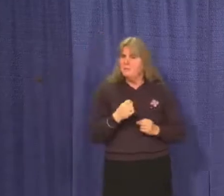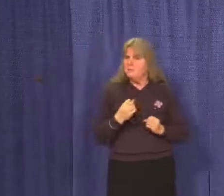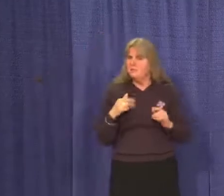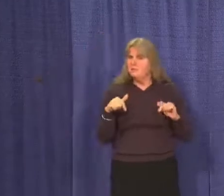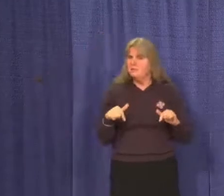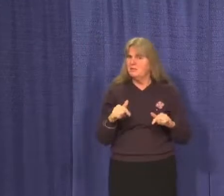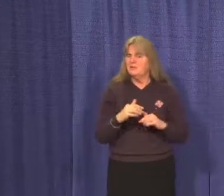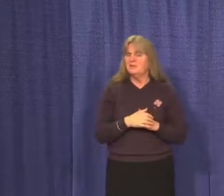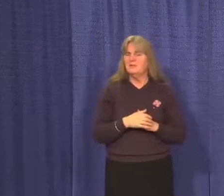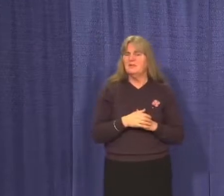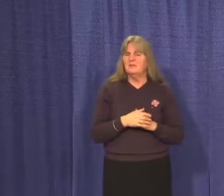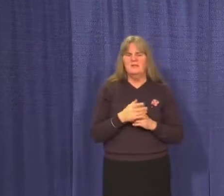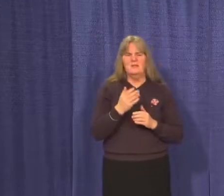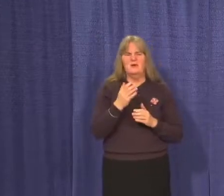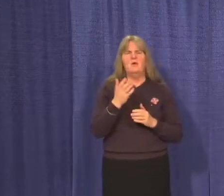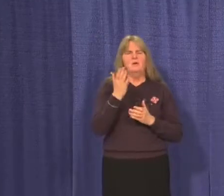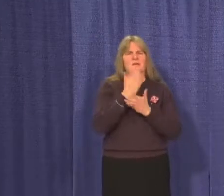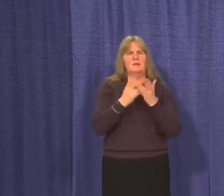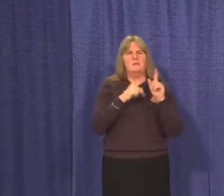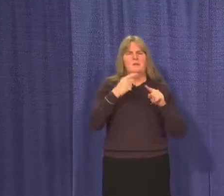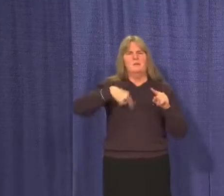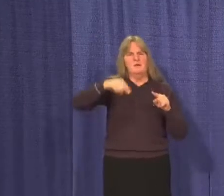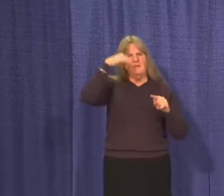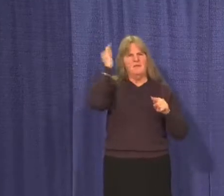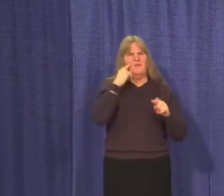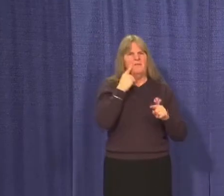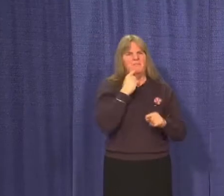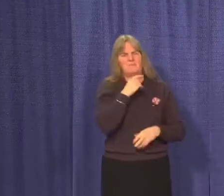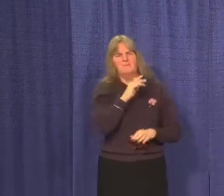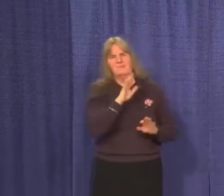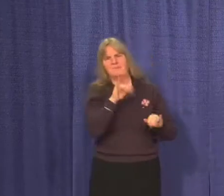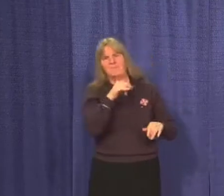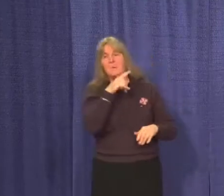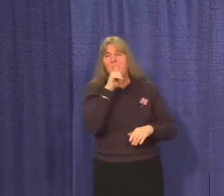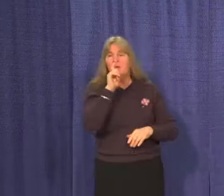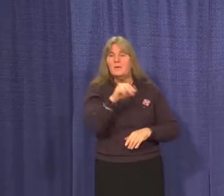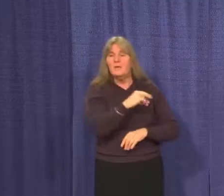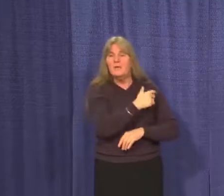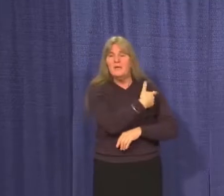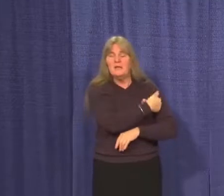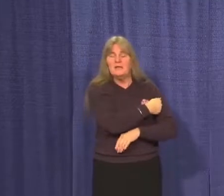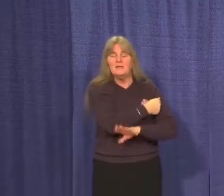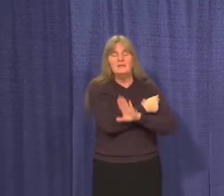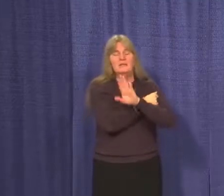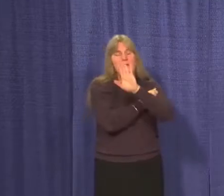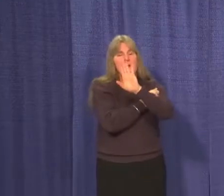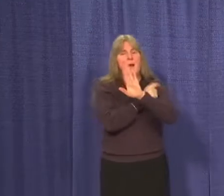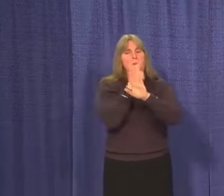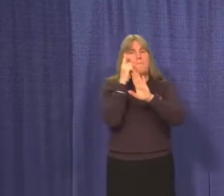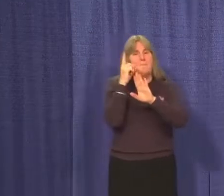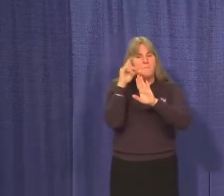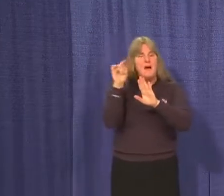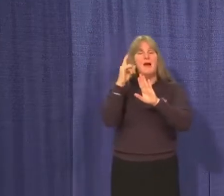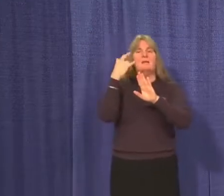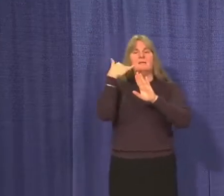Because of this, it is possible some people may not see the need to get the vaccine. Our risk, however, of contracting COVID-19 is still